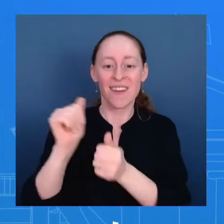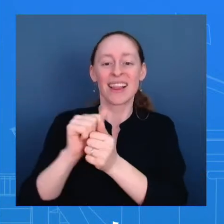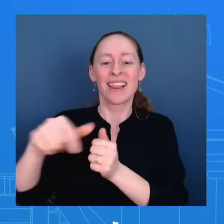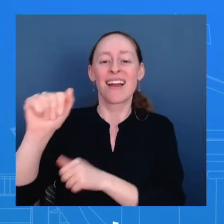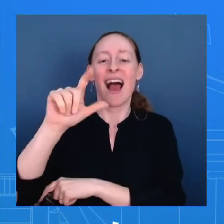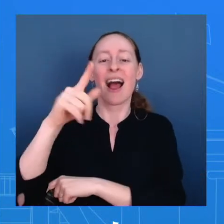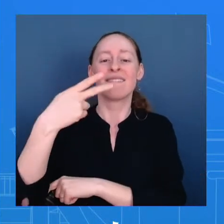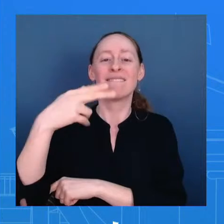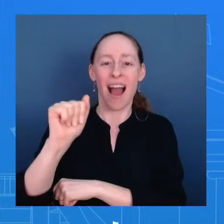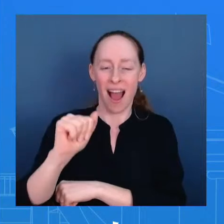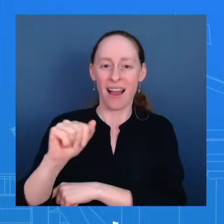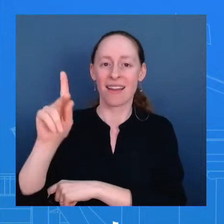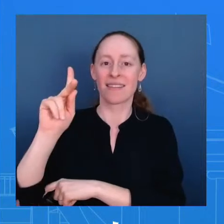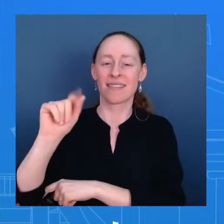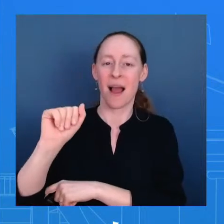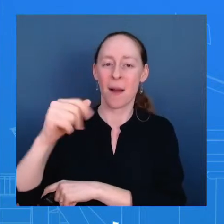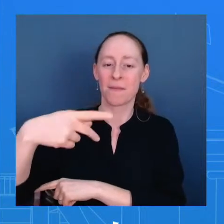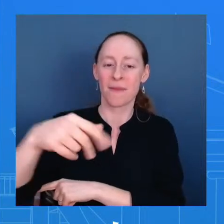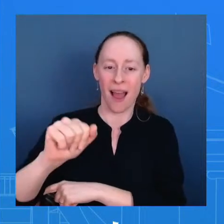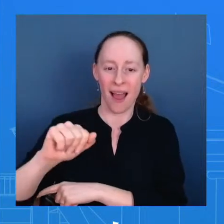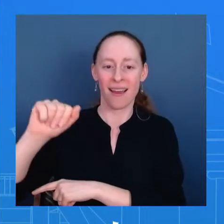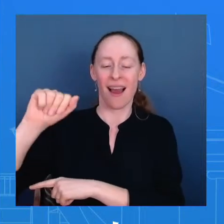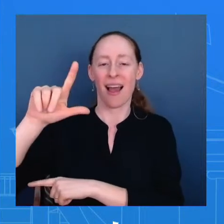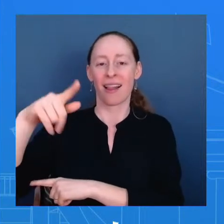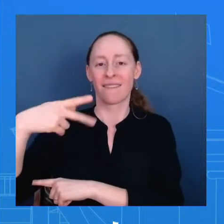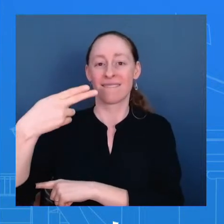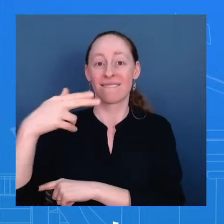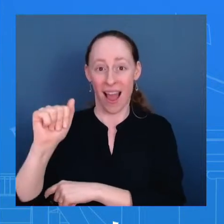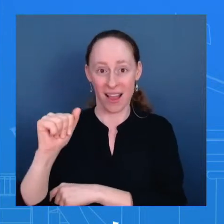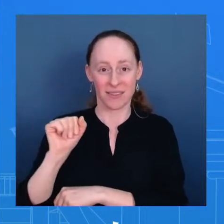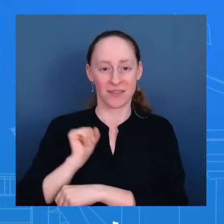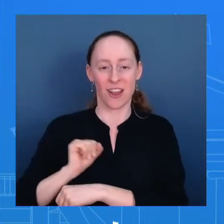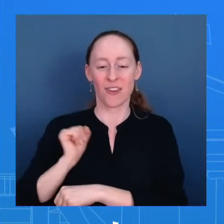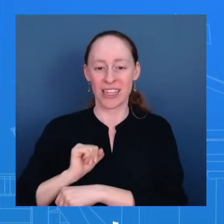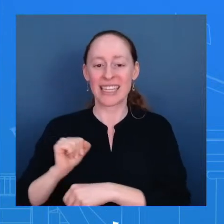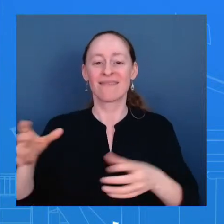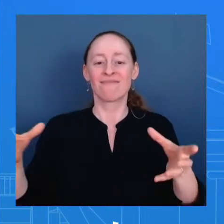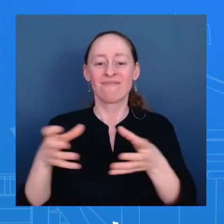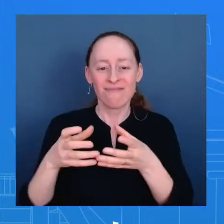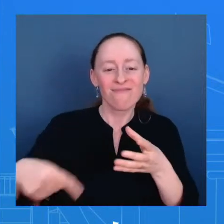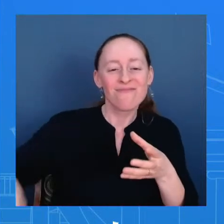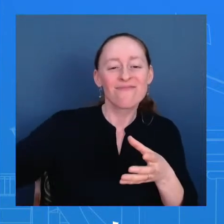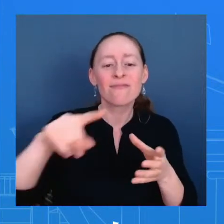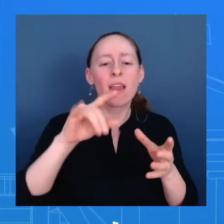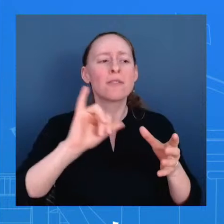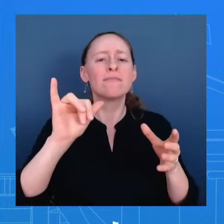historically Black fraternities and sororities. On Sunday, May 19th, the President is going to